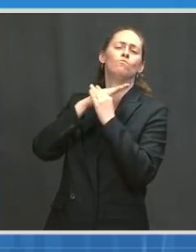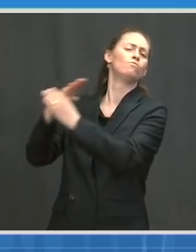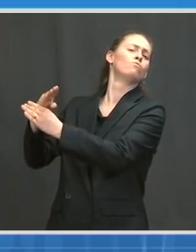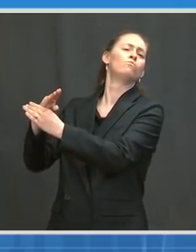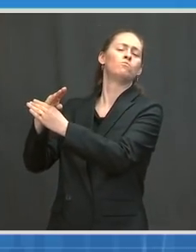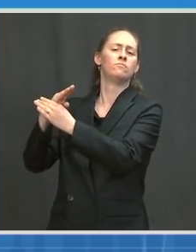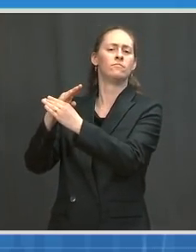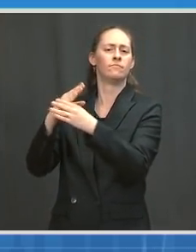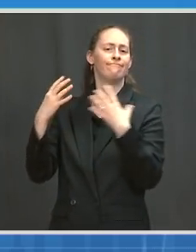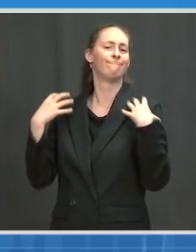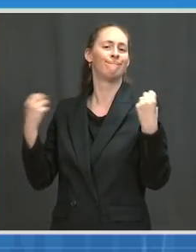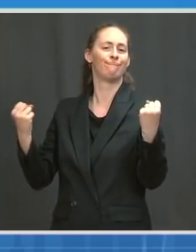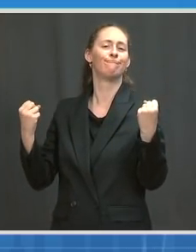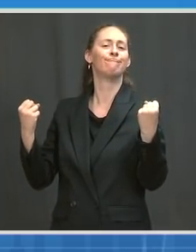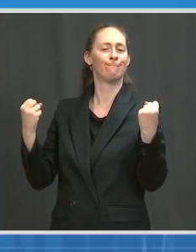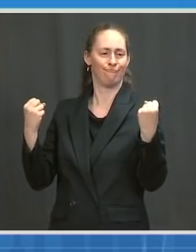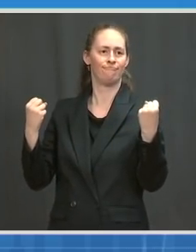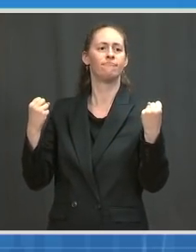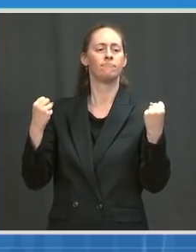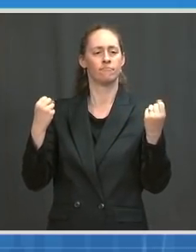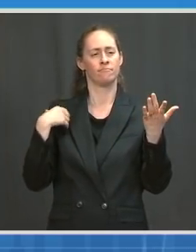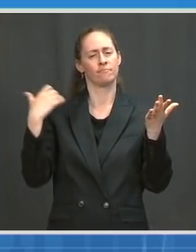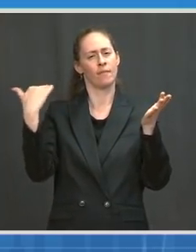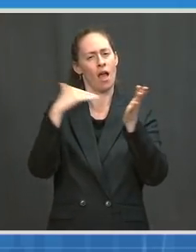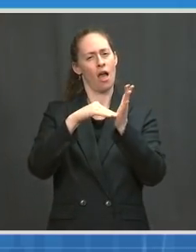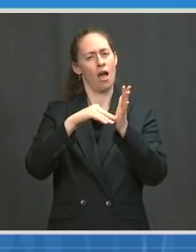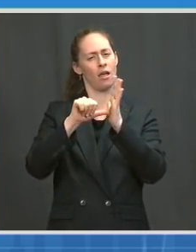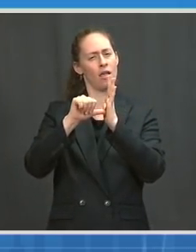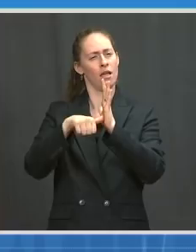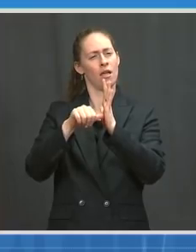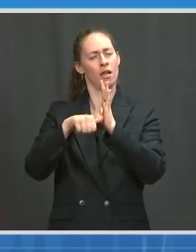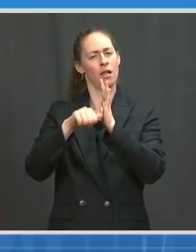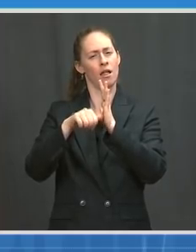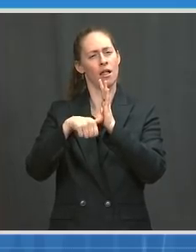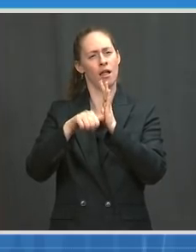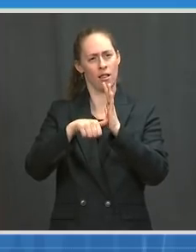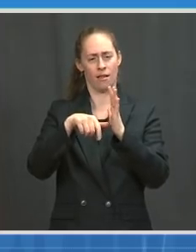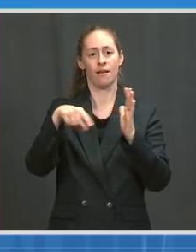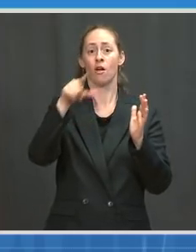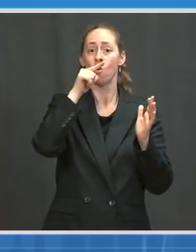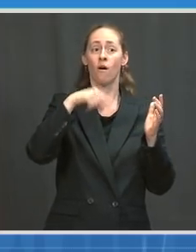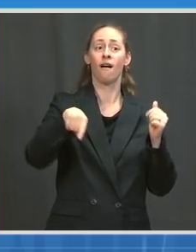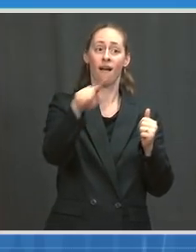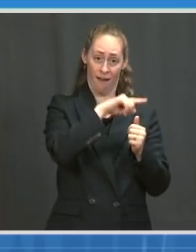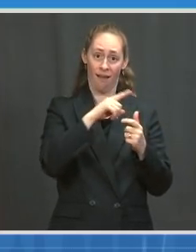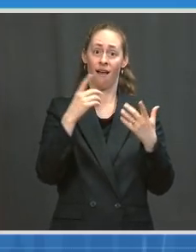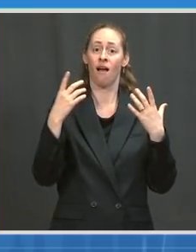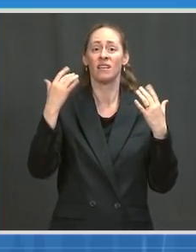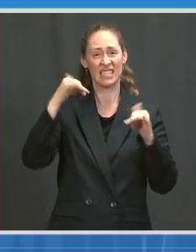from a prior infection -- when you vaccinate them, you see a reasonably good response here again